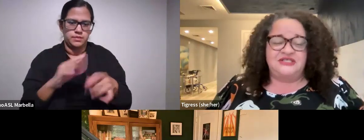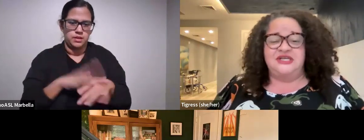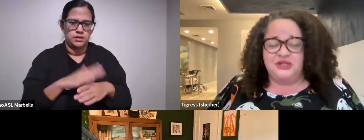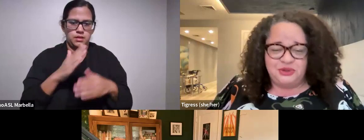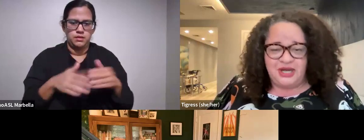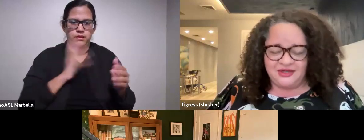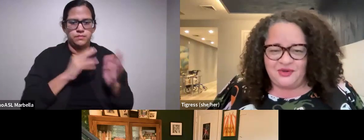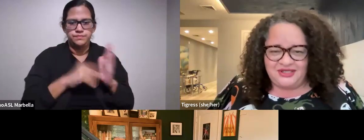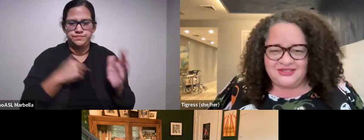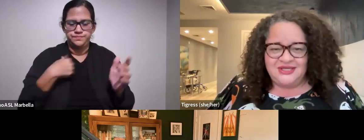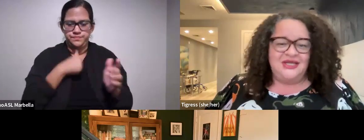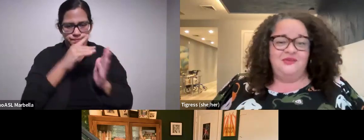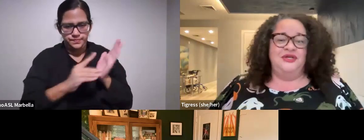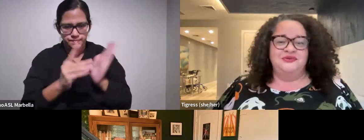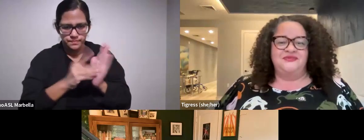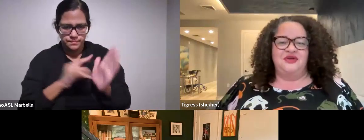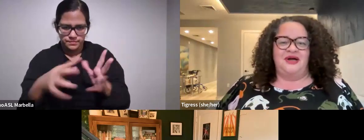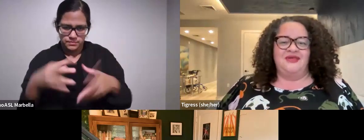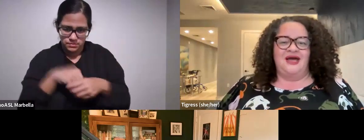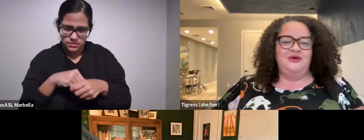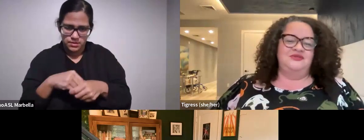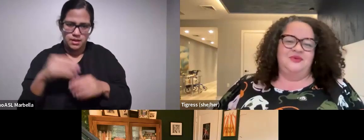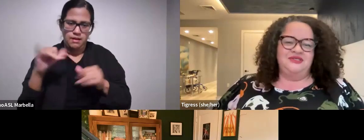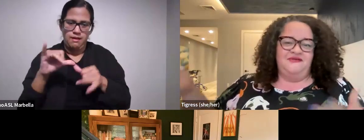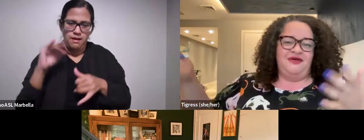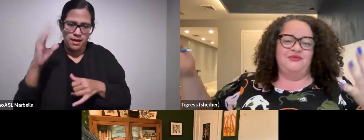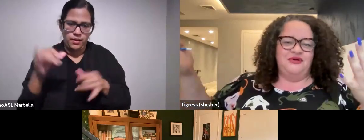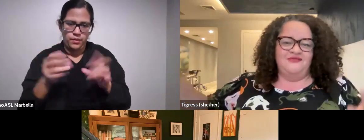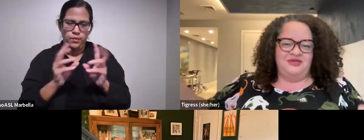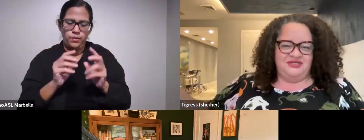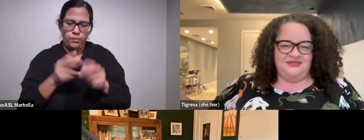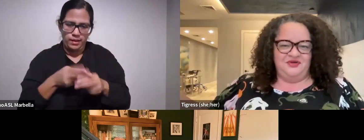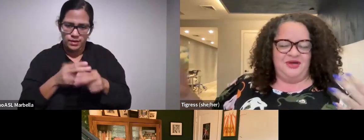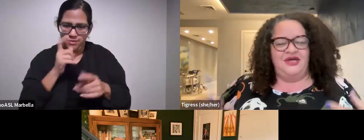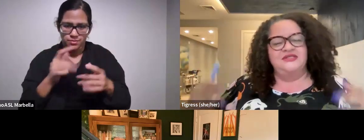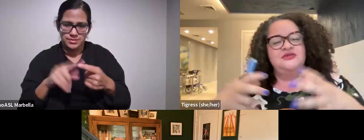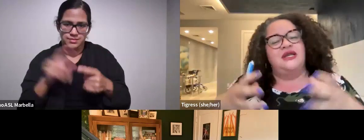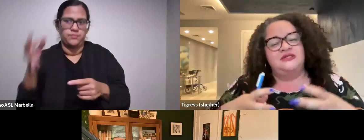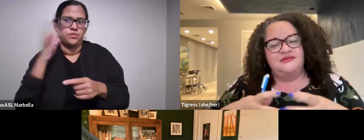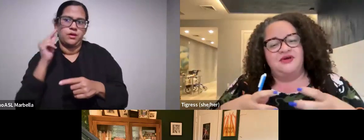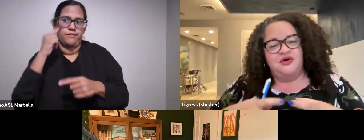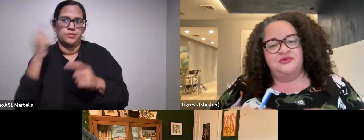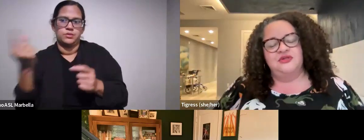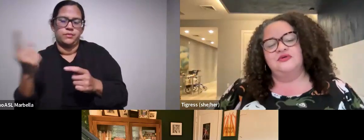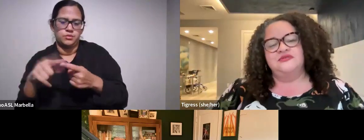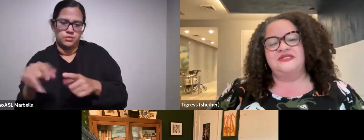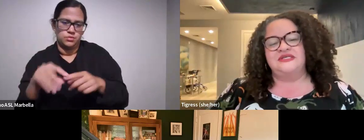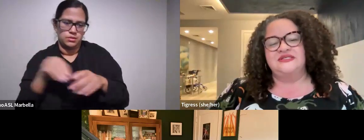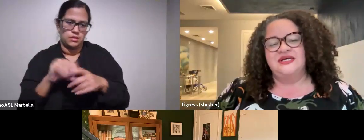does it include height and weight? Can we do something about that? We don't have to wait until the federal government does something about that to do that in some of our own local spaces,